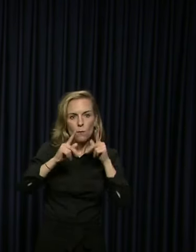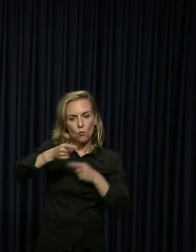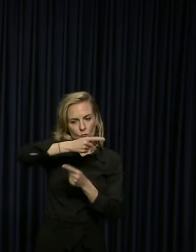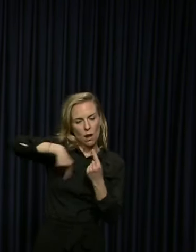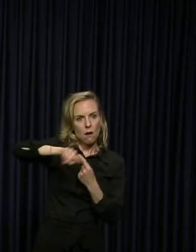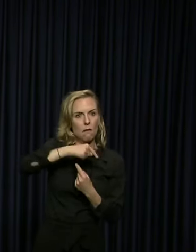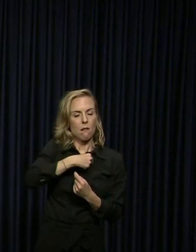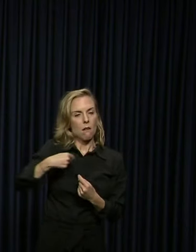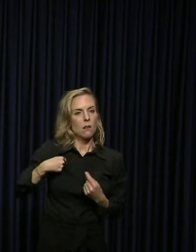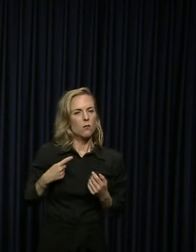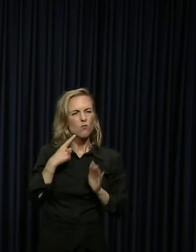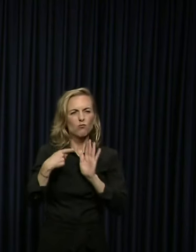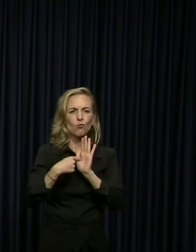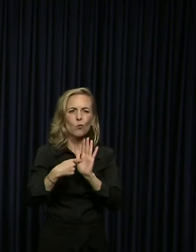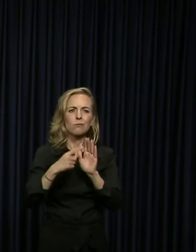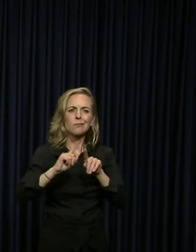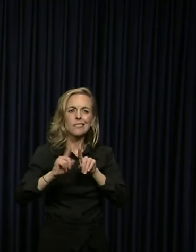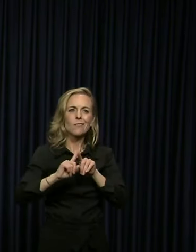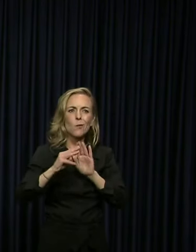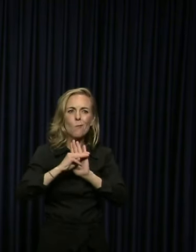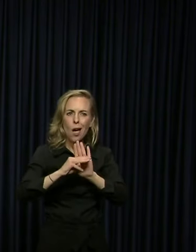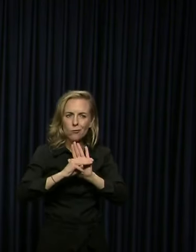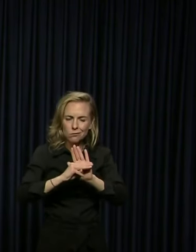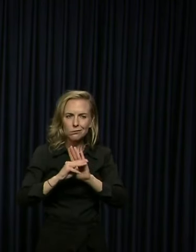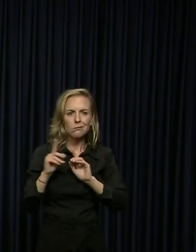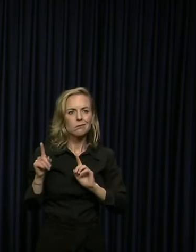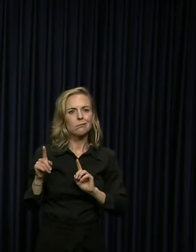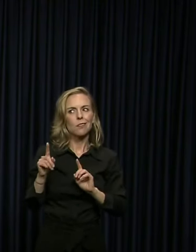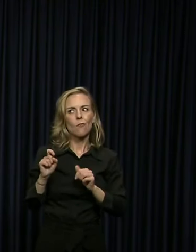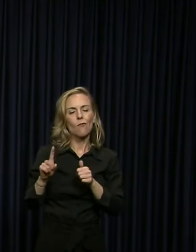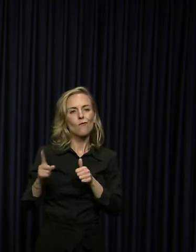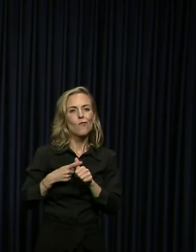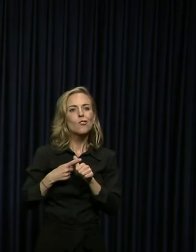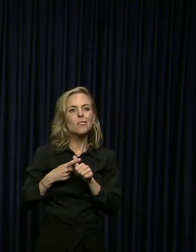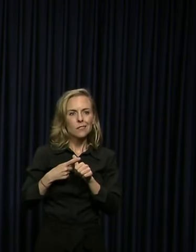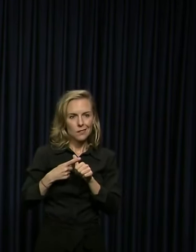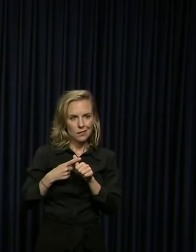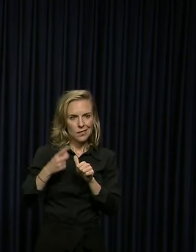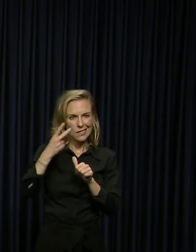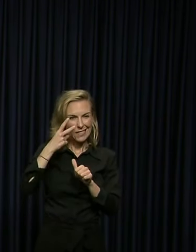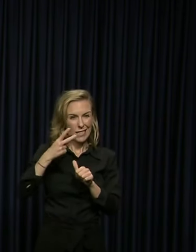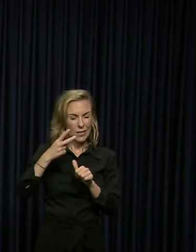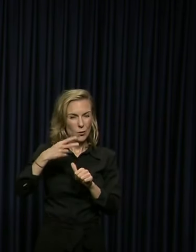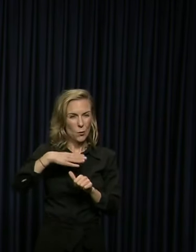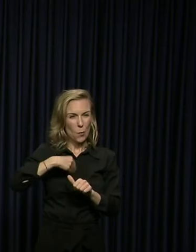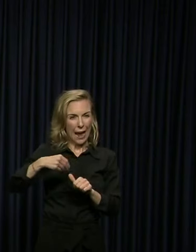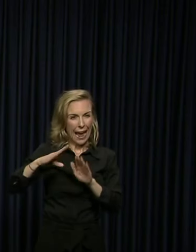OPTIMISTIC, AND WE ALL HOPE THEY'RE RIGHT, AND I'M COMMITTED TO DOING BETTER THAN ANY OF